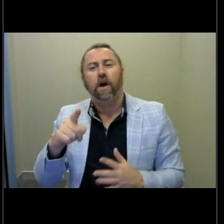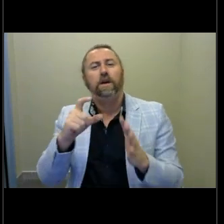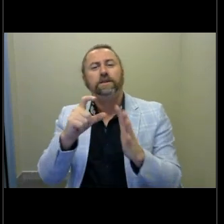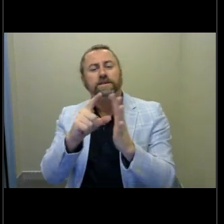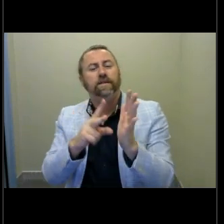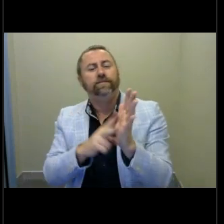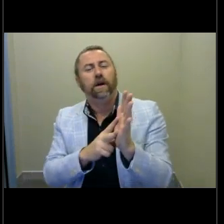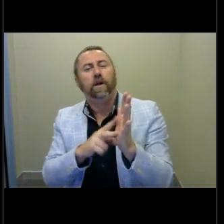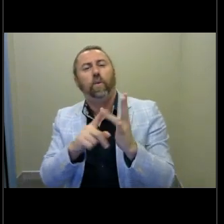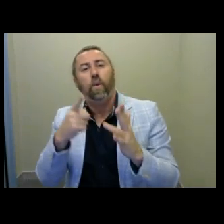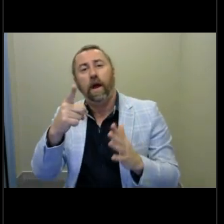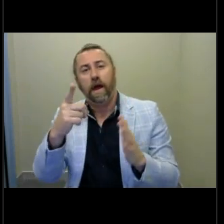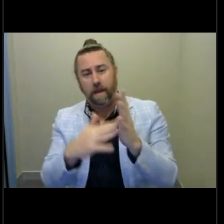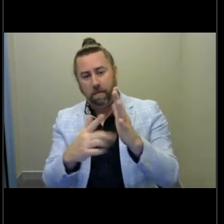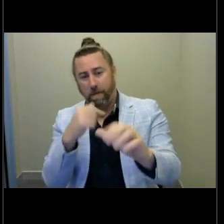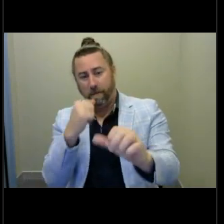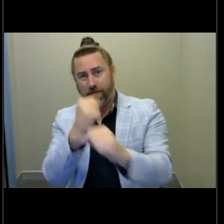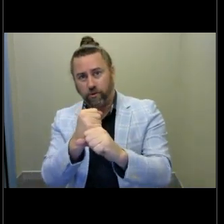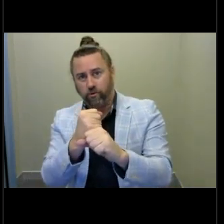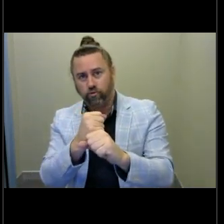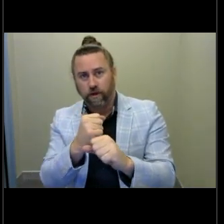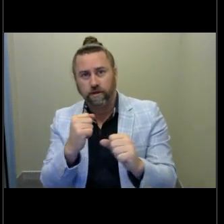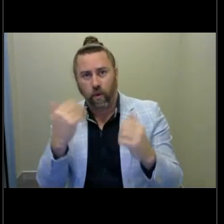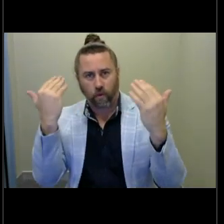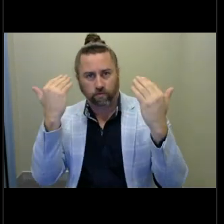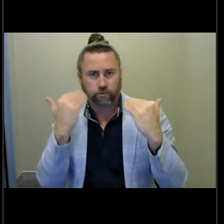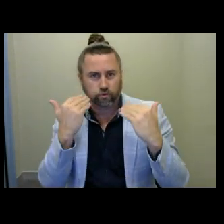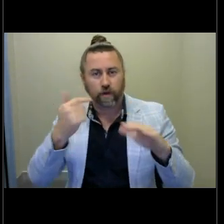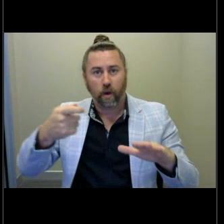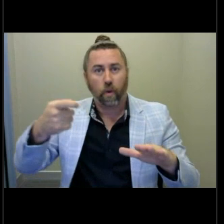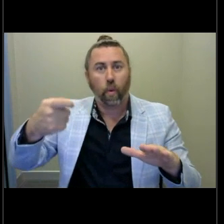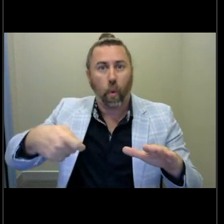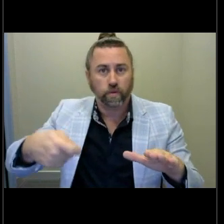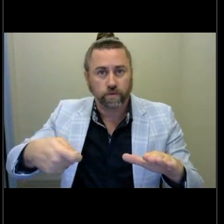They are made to protect someone from domestic and family violence.